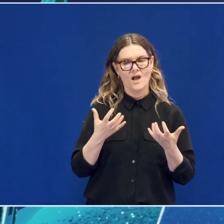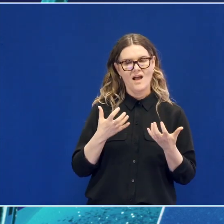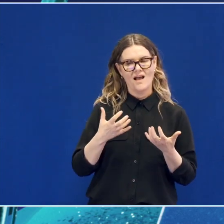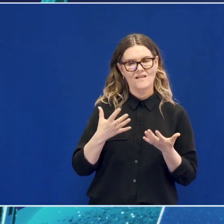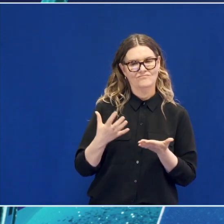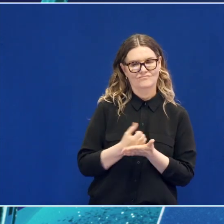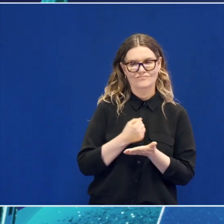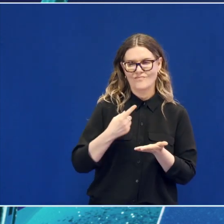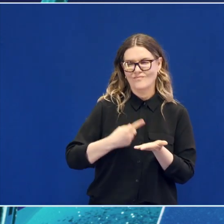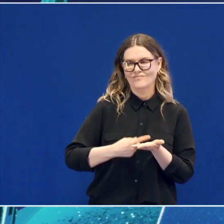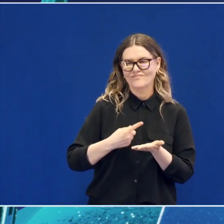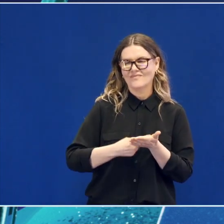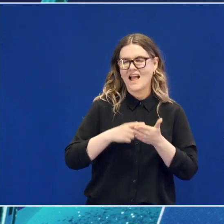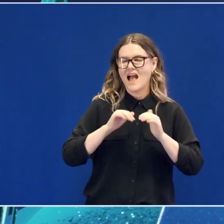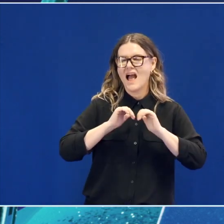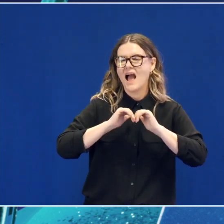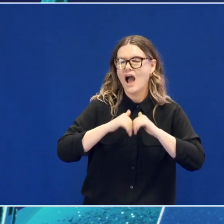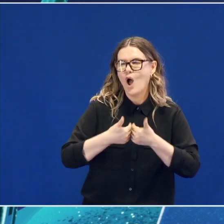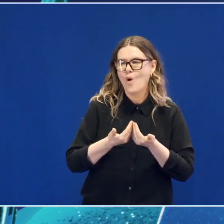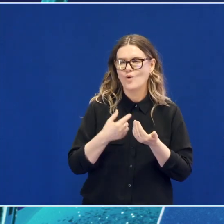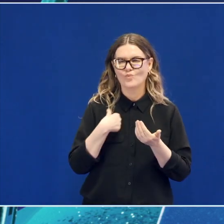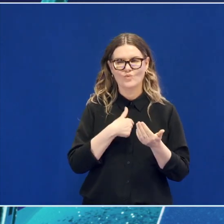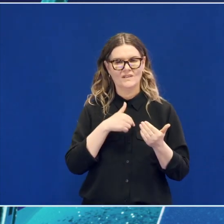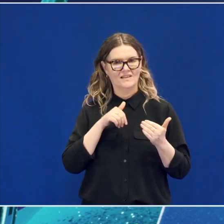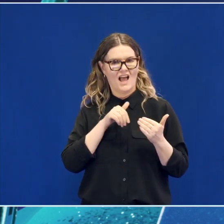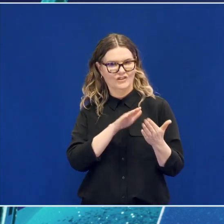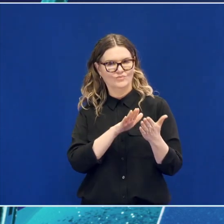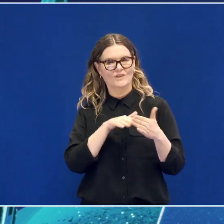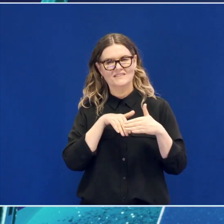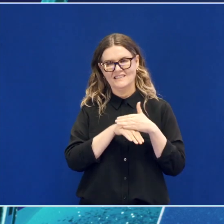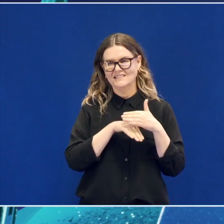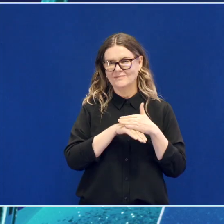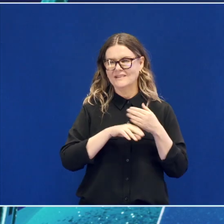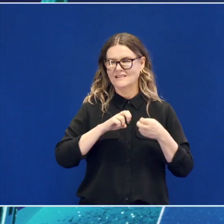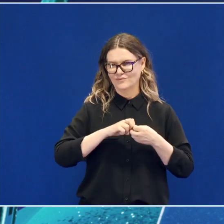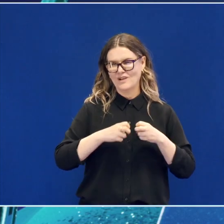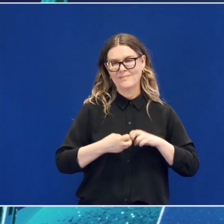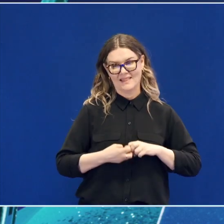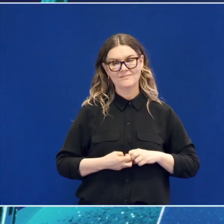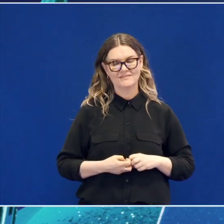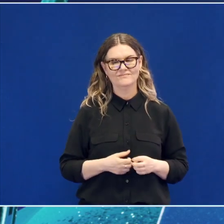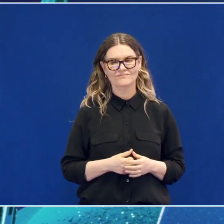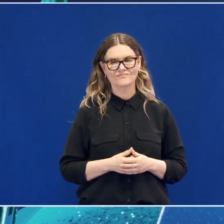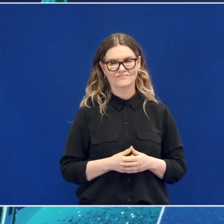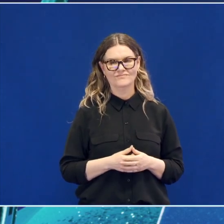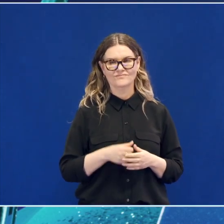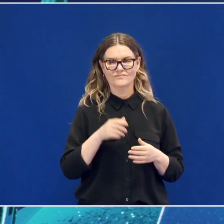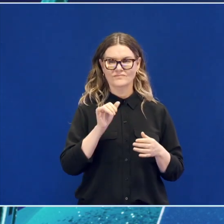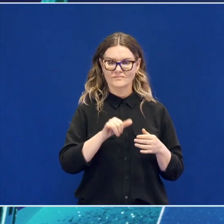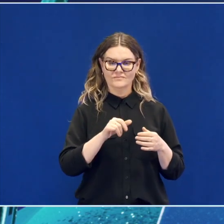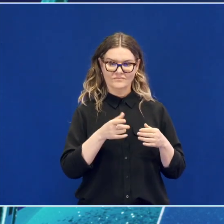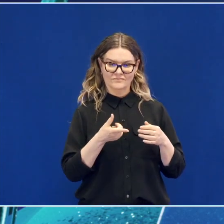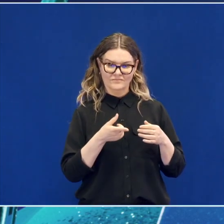What are you seeing out there? Is the uptick in the WebAIM Million an early indicator of the tsunami of accessibility issues